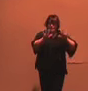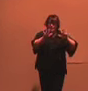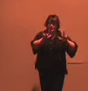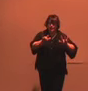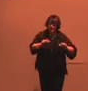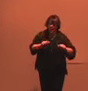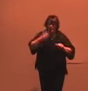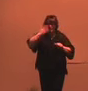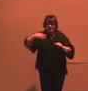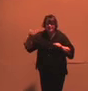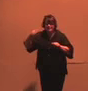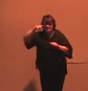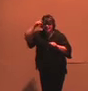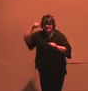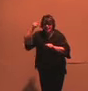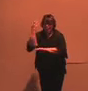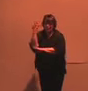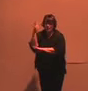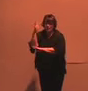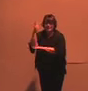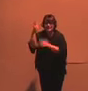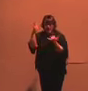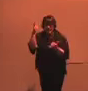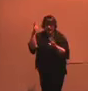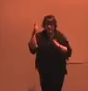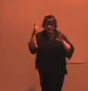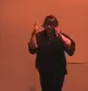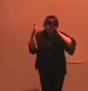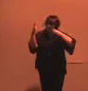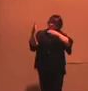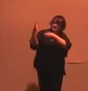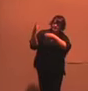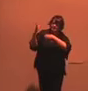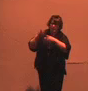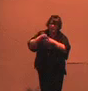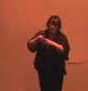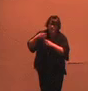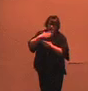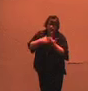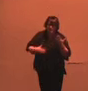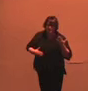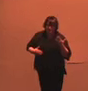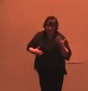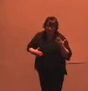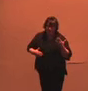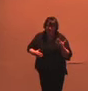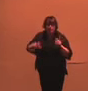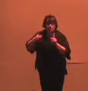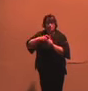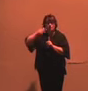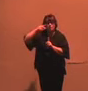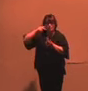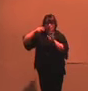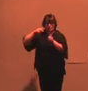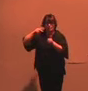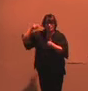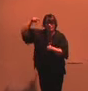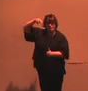And the trees are the main part. And from above, here, with many, many stairs.